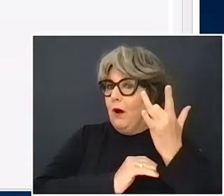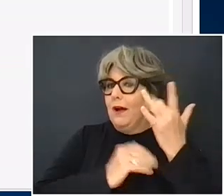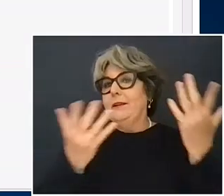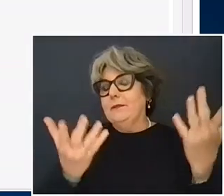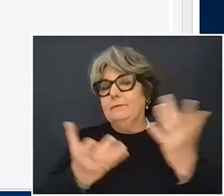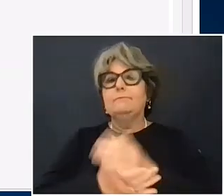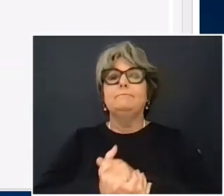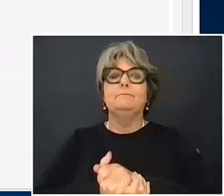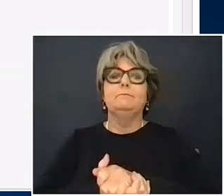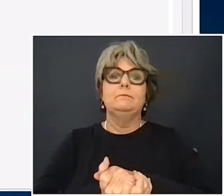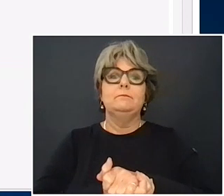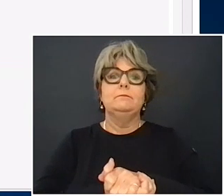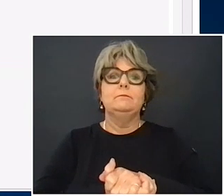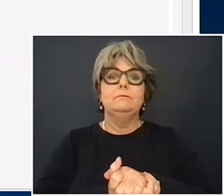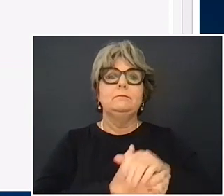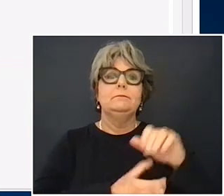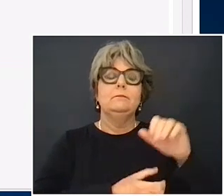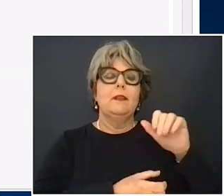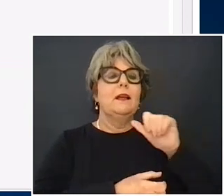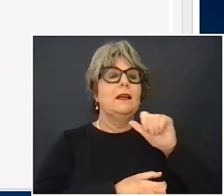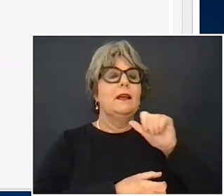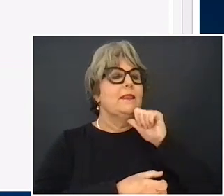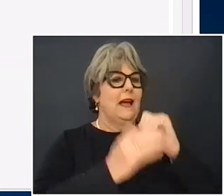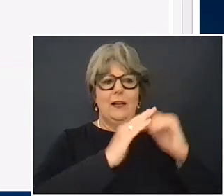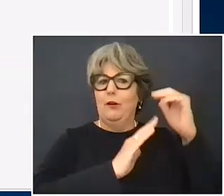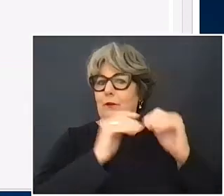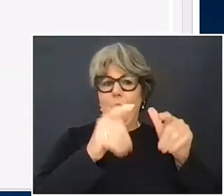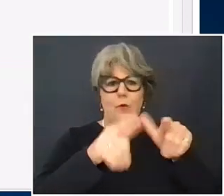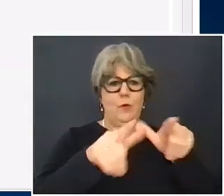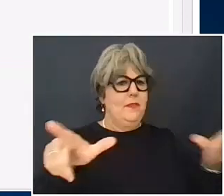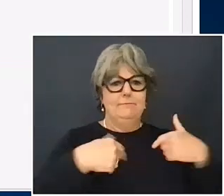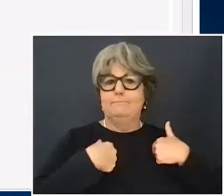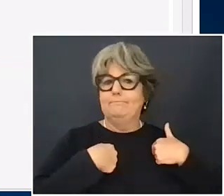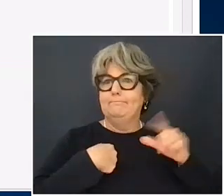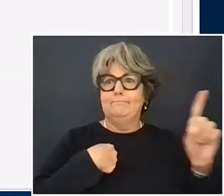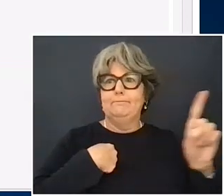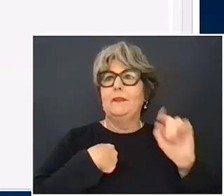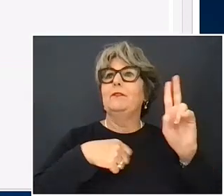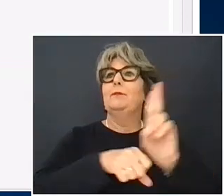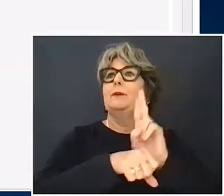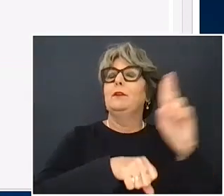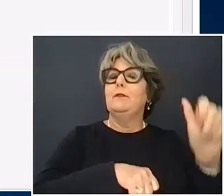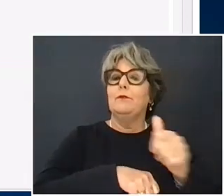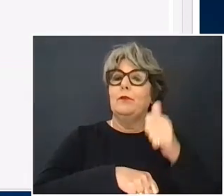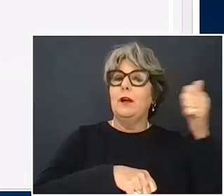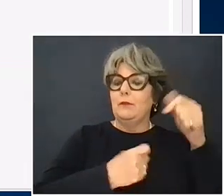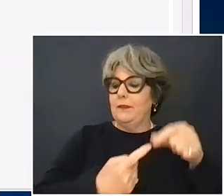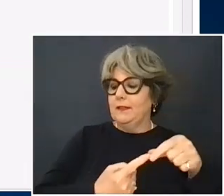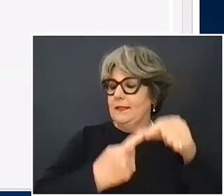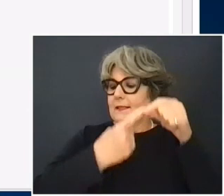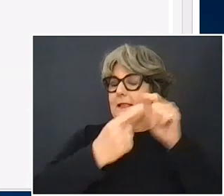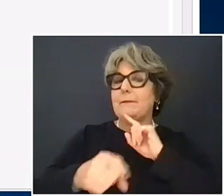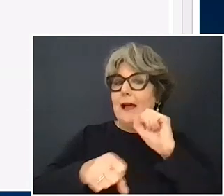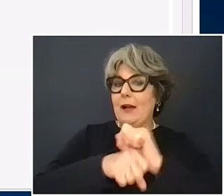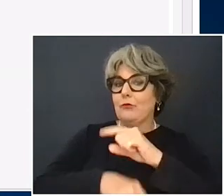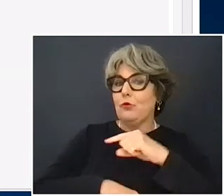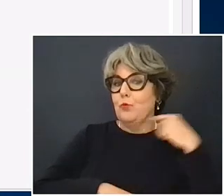Okay, so then I'm uncomfortable with this language because I think if it's being used for anything except actual risk at the institution.